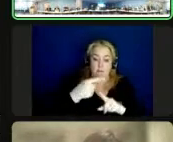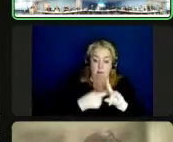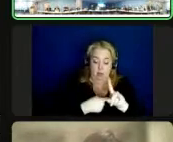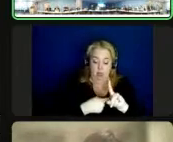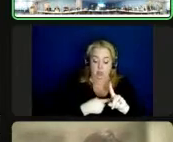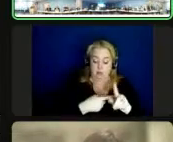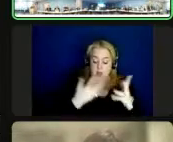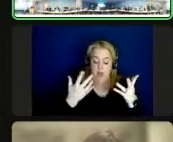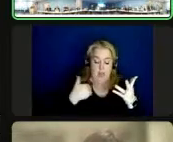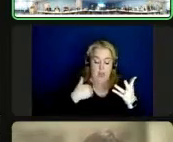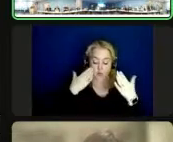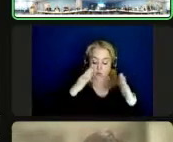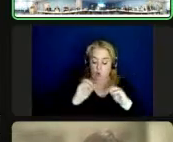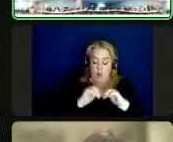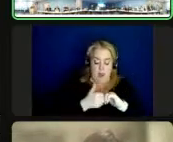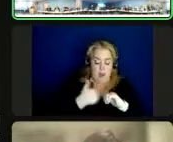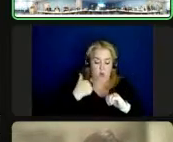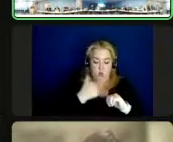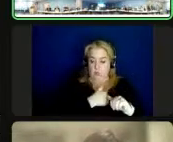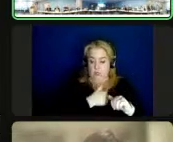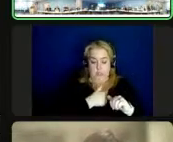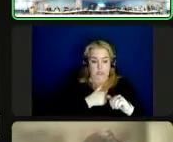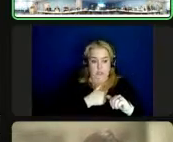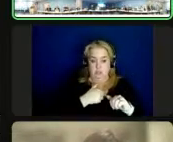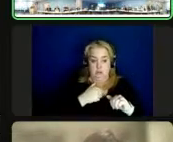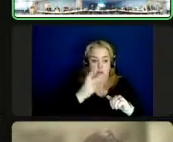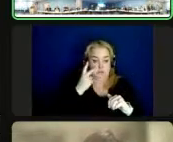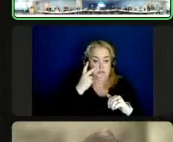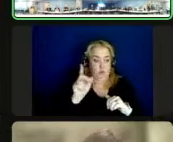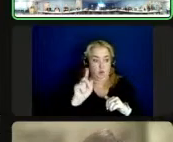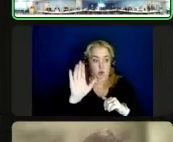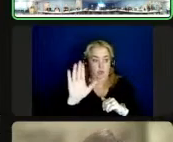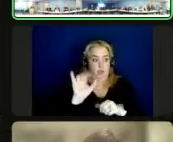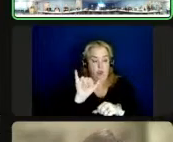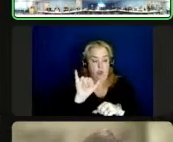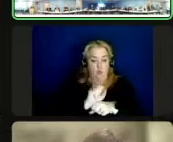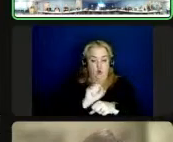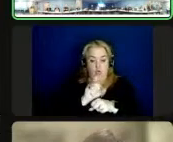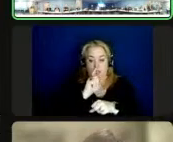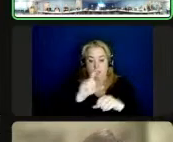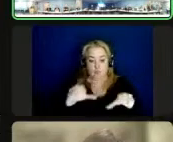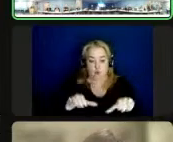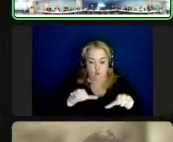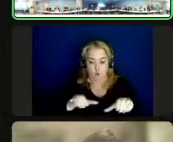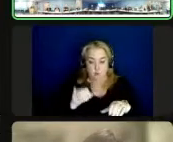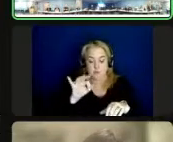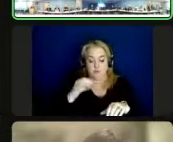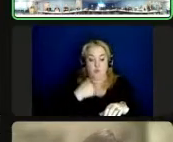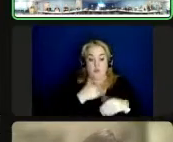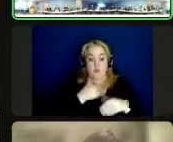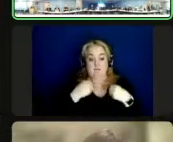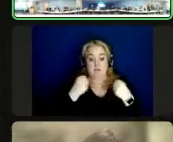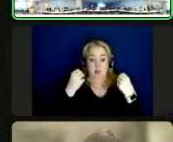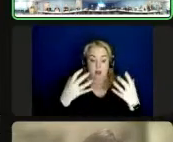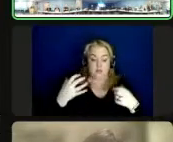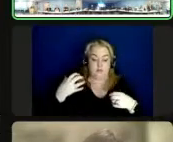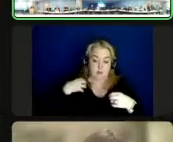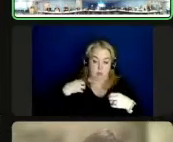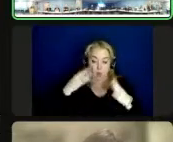AGREEMENT WITH DOJ TO COME IN ONE WEEK A MONTH AND JUST